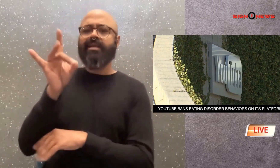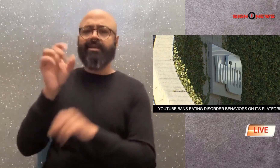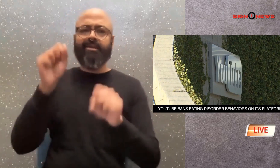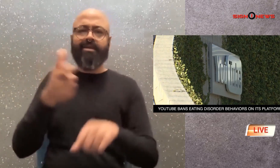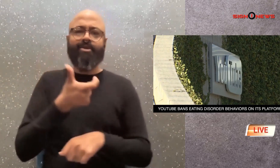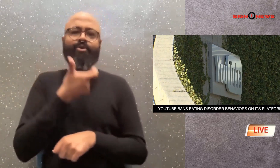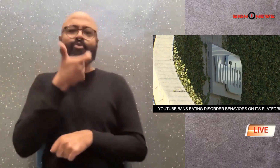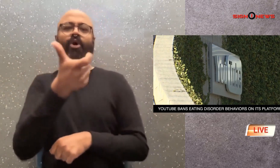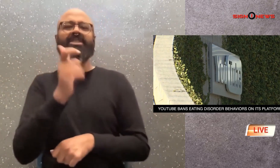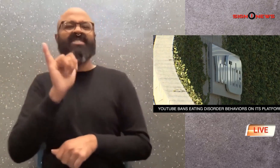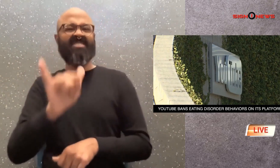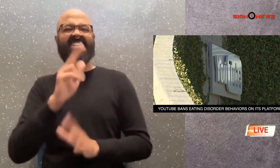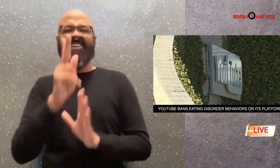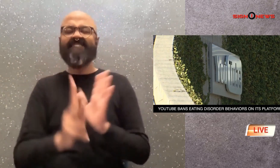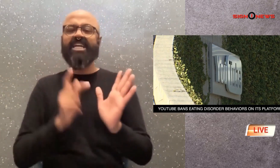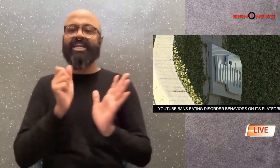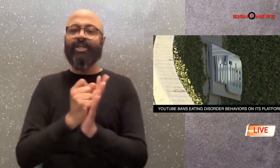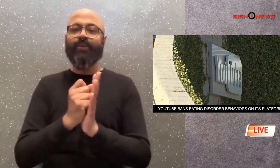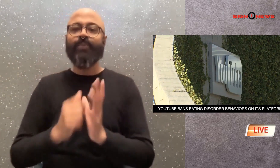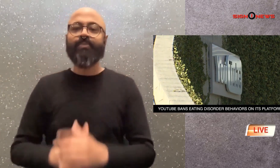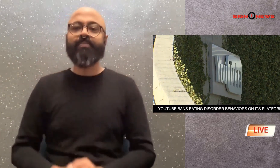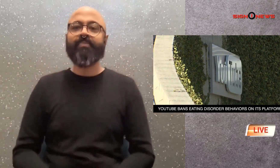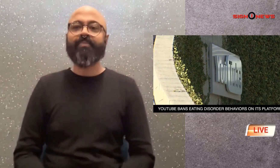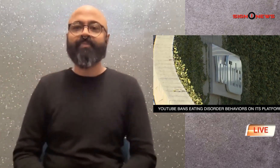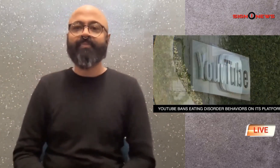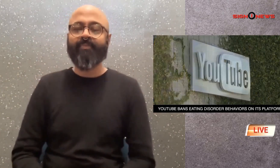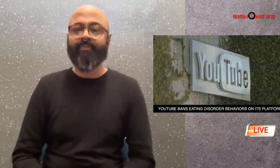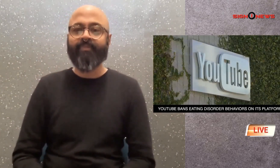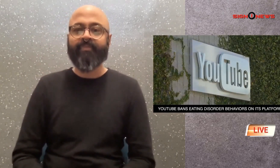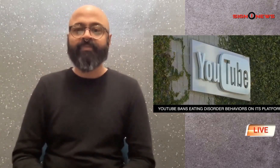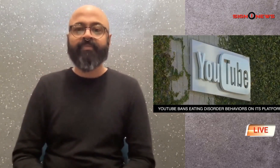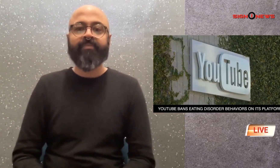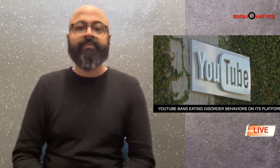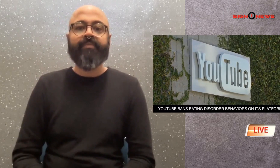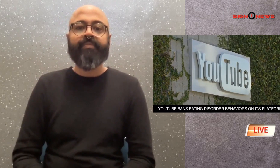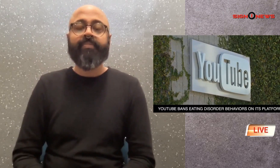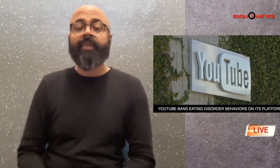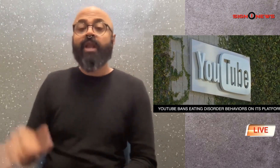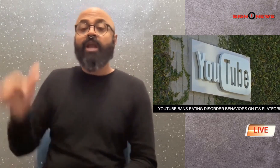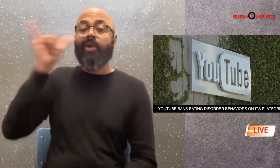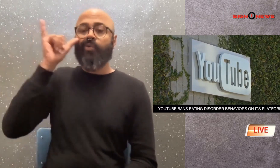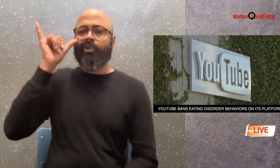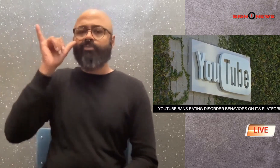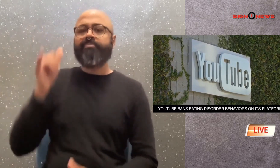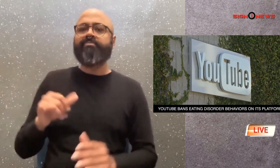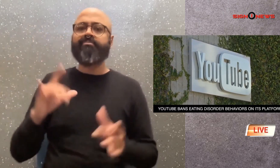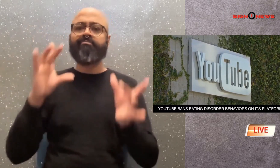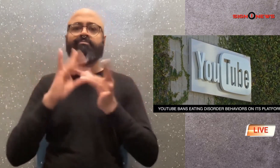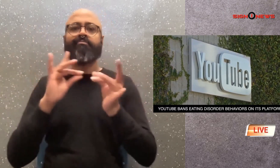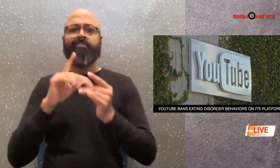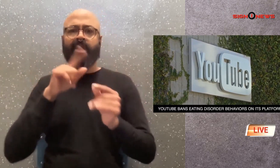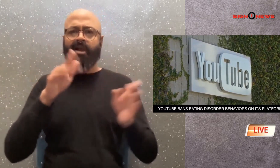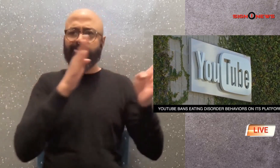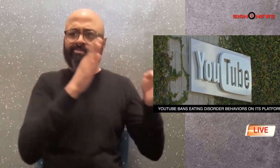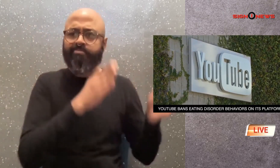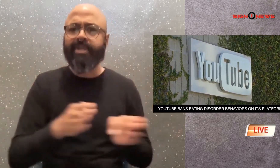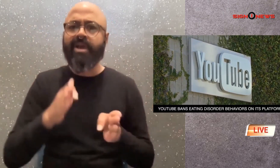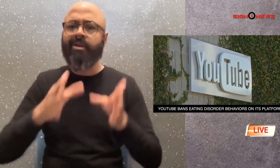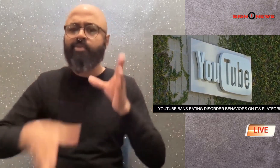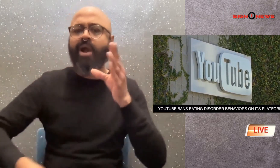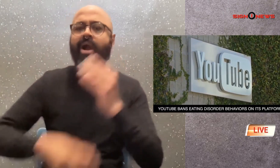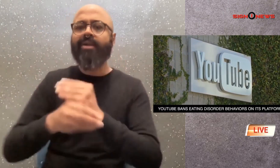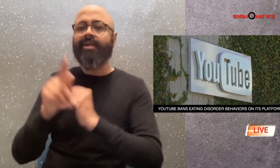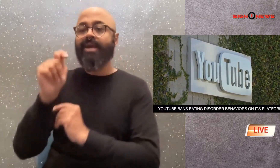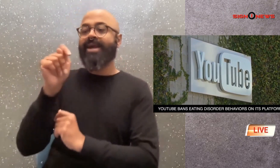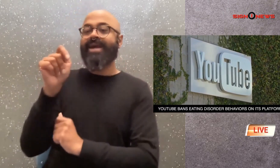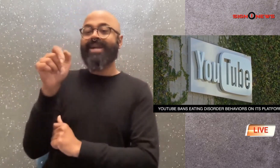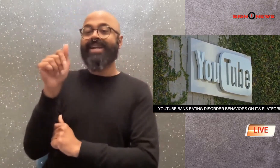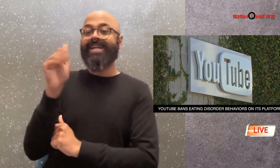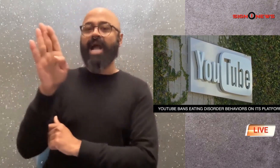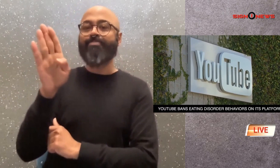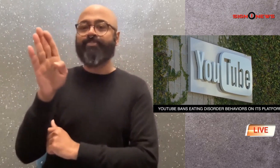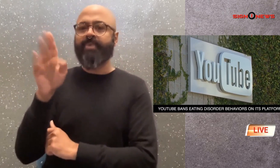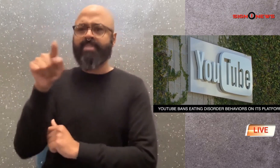and are over the age of 18 will be able to view such videos YouTube says it also plans